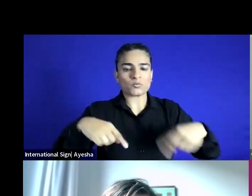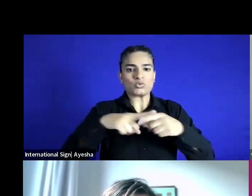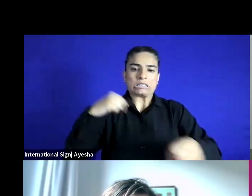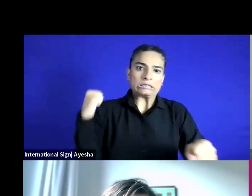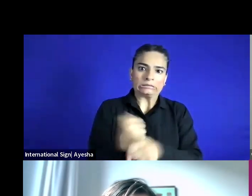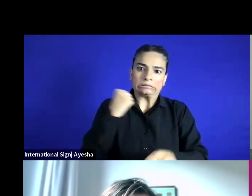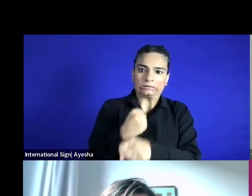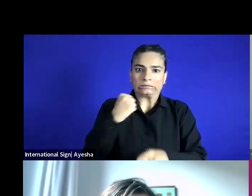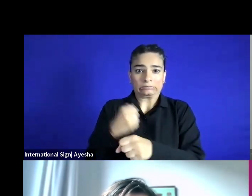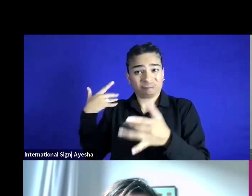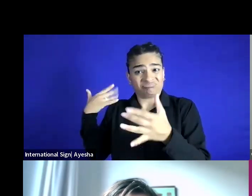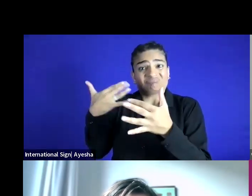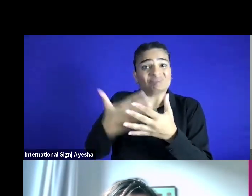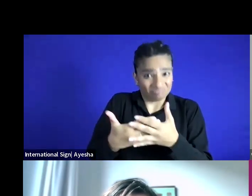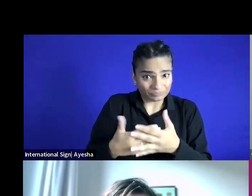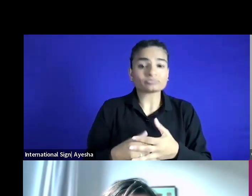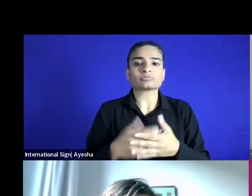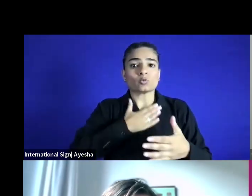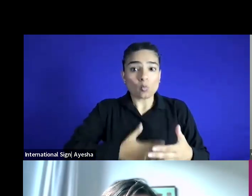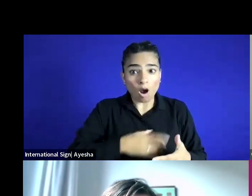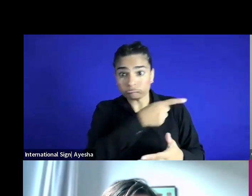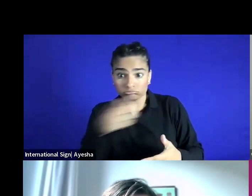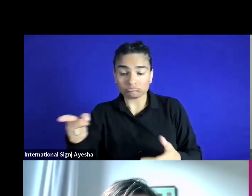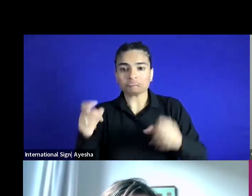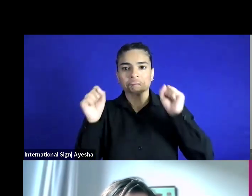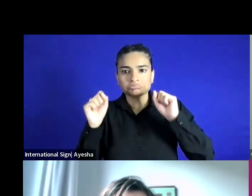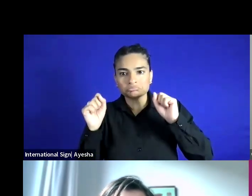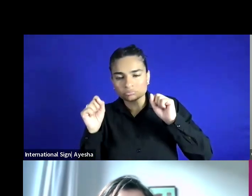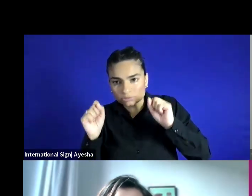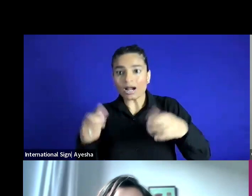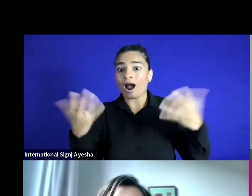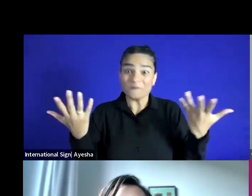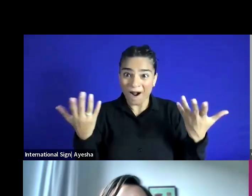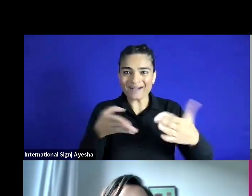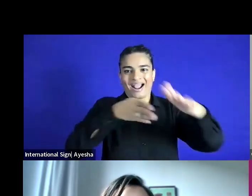To make sure that you all can access that as well. So that's, that's the plan for today.